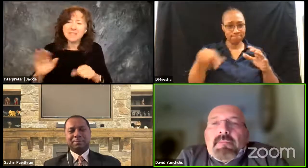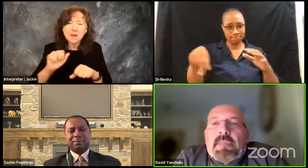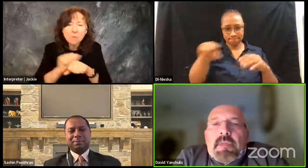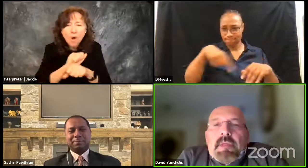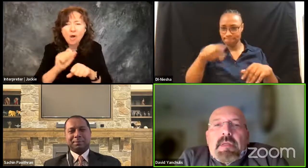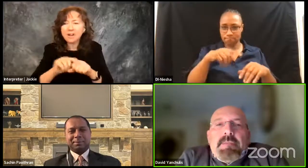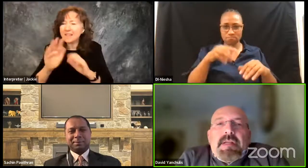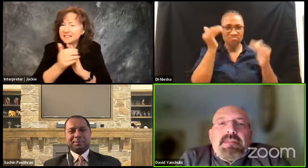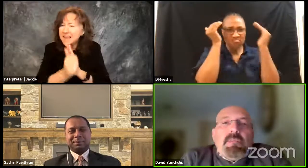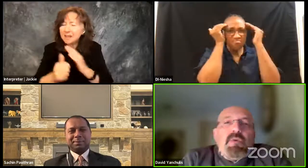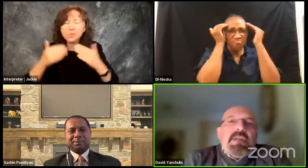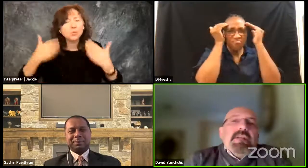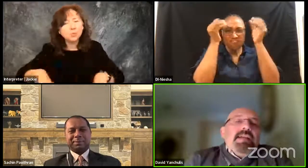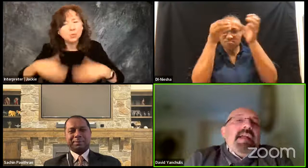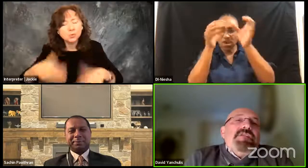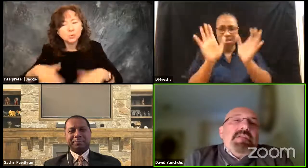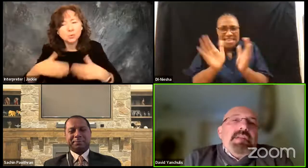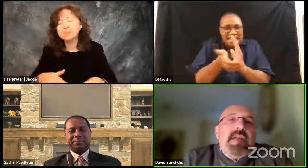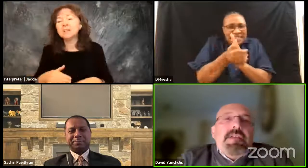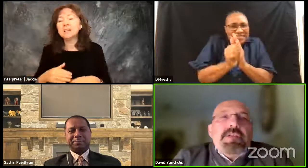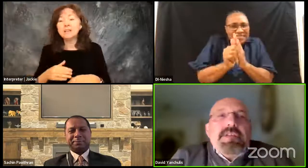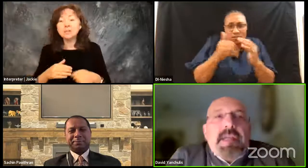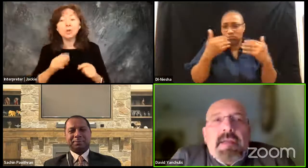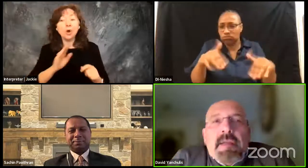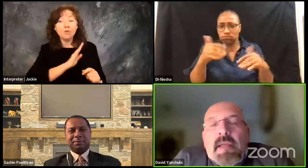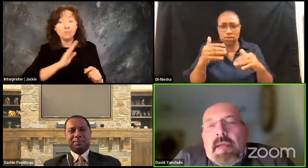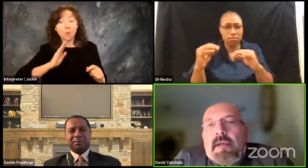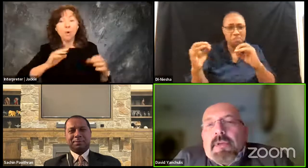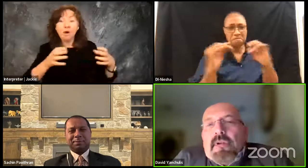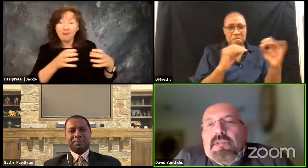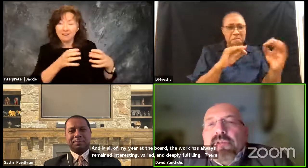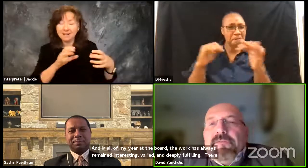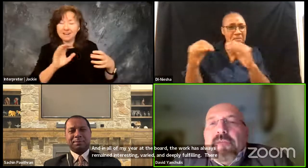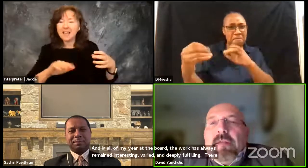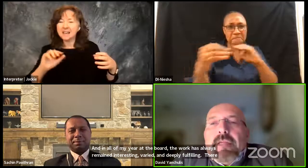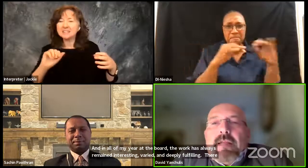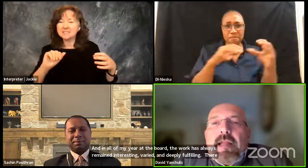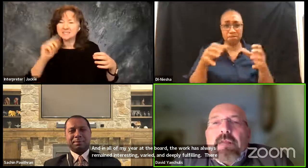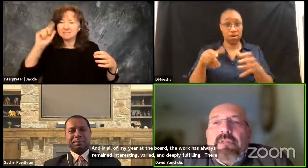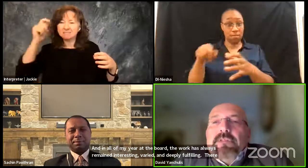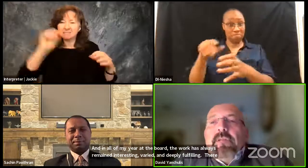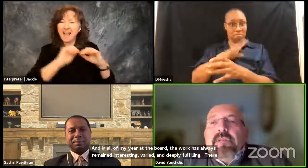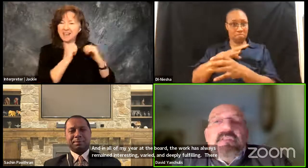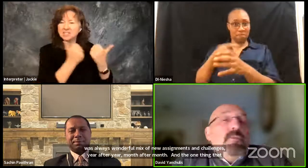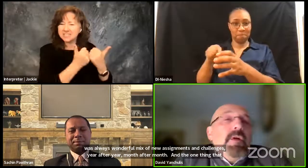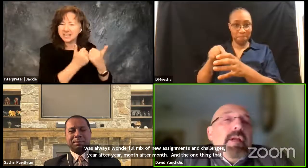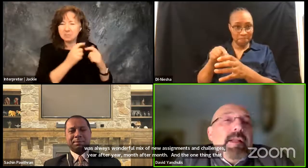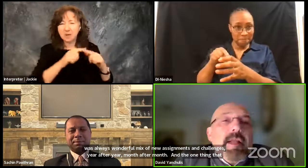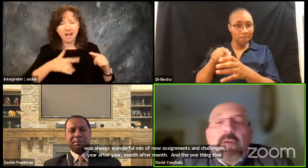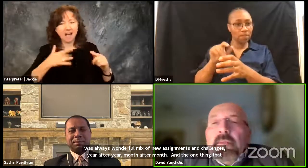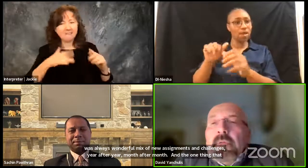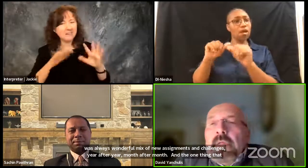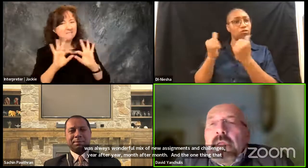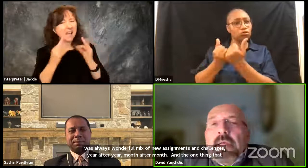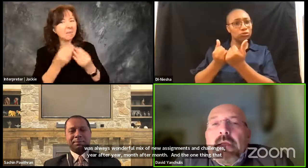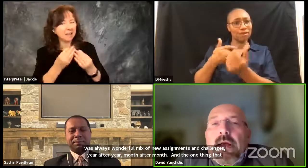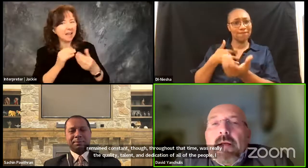Because the Board is not just an agency, but also a family and I will certainly miss working there.